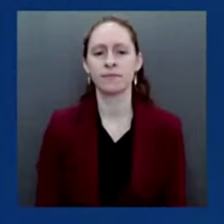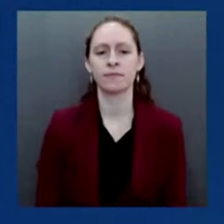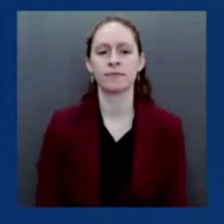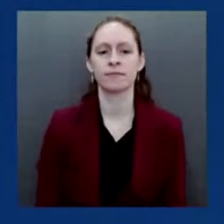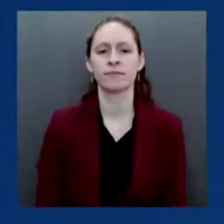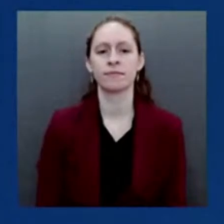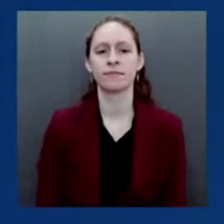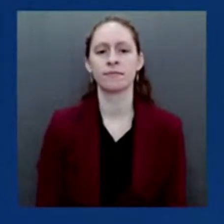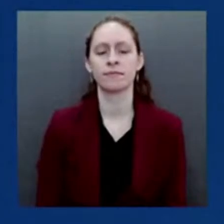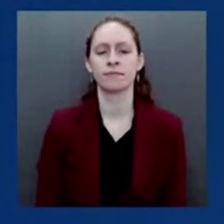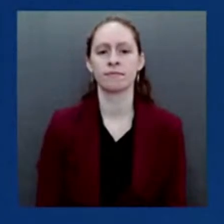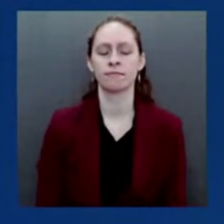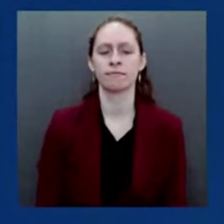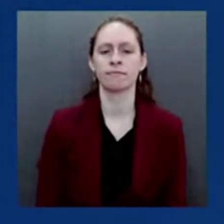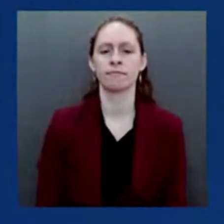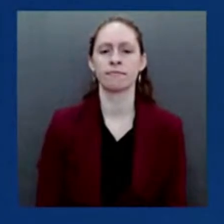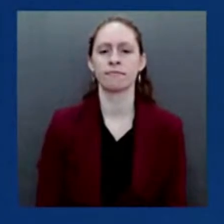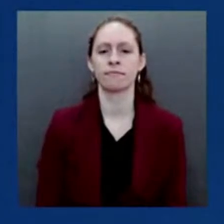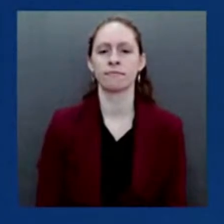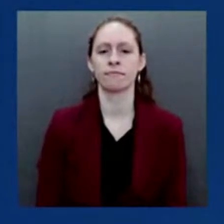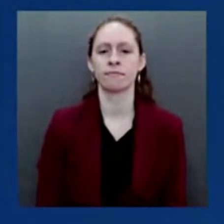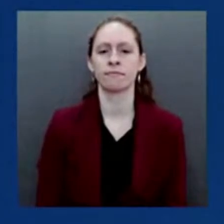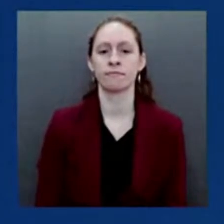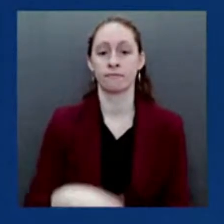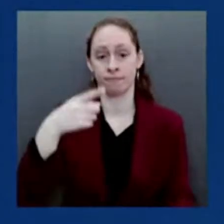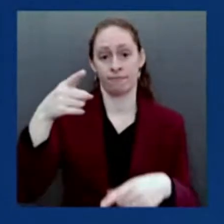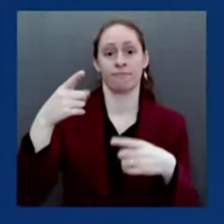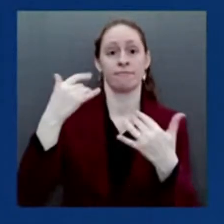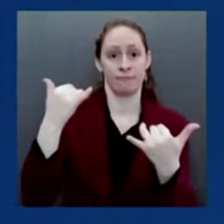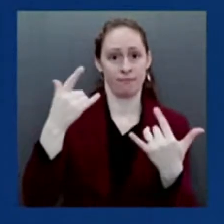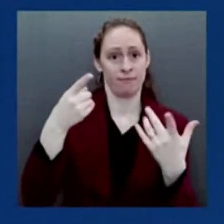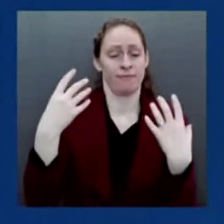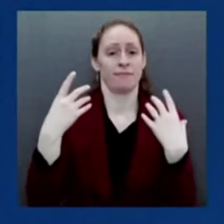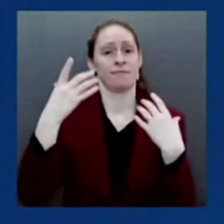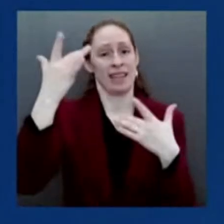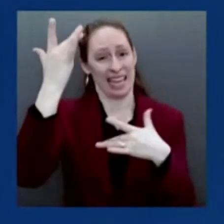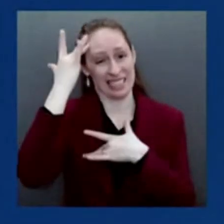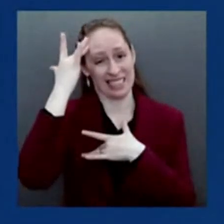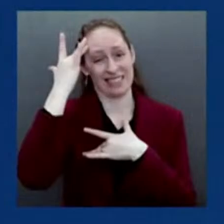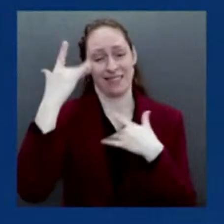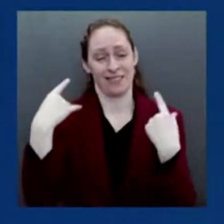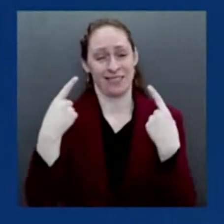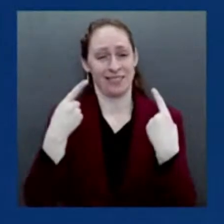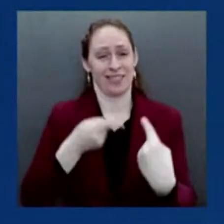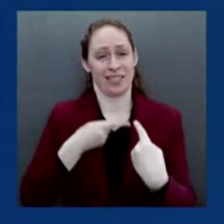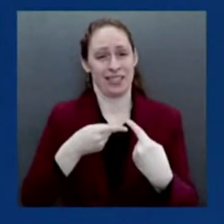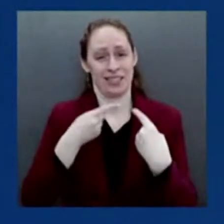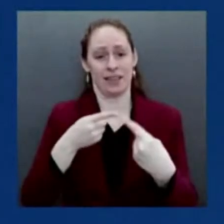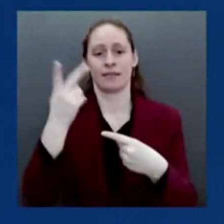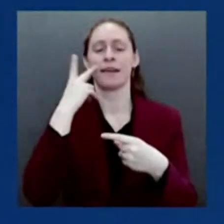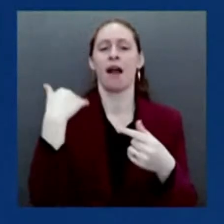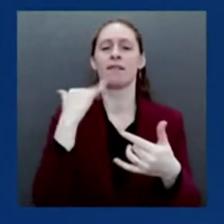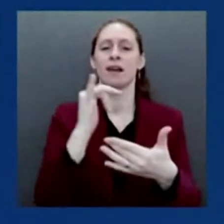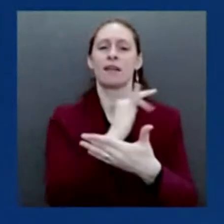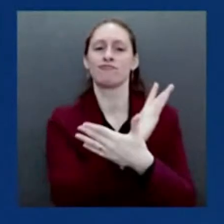HOW THAT GOES WHEN YOU LOOK AT